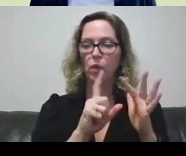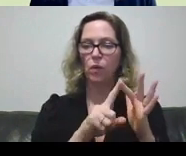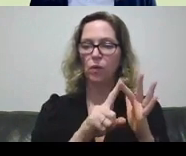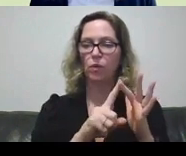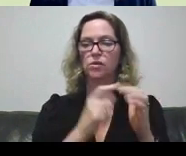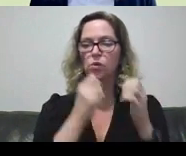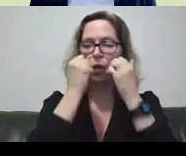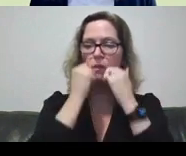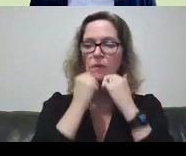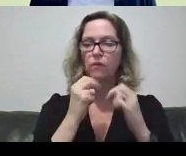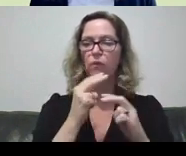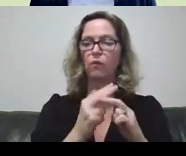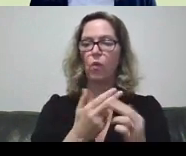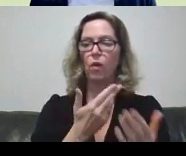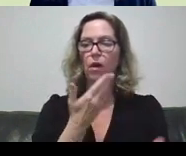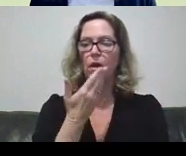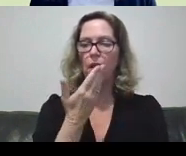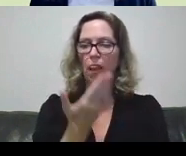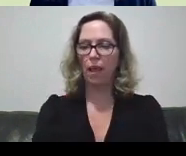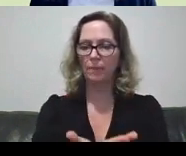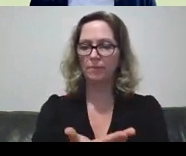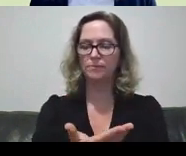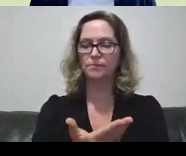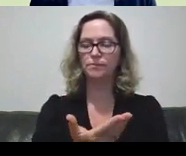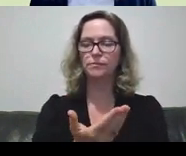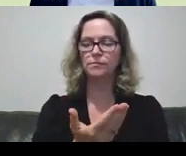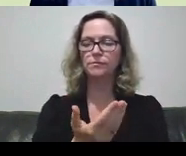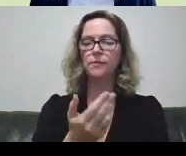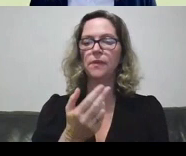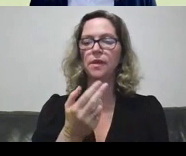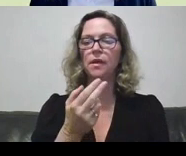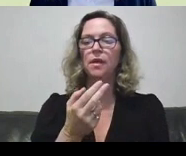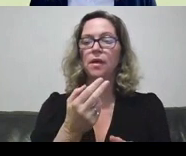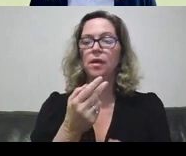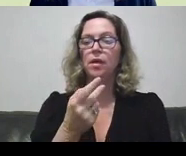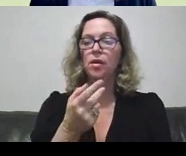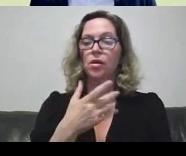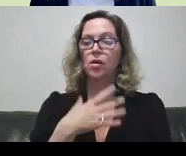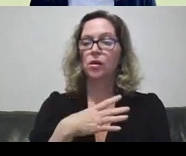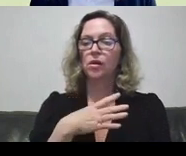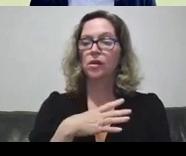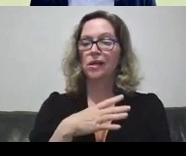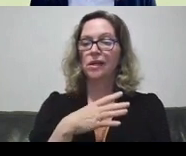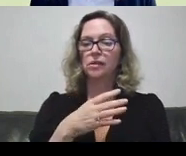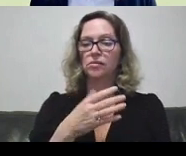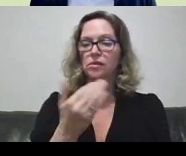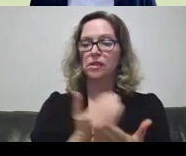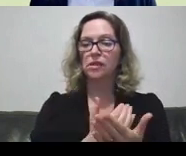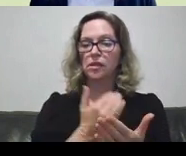NDIS claims you need to keep the record of payment request number the invoice